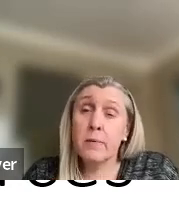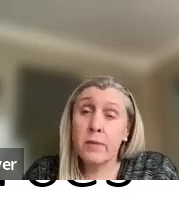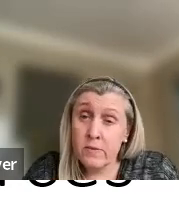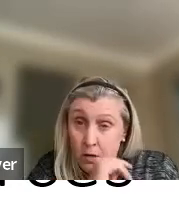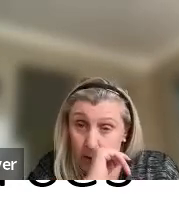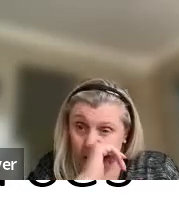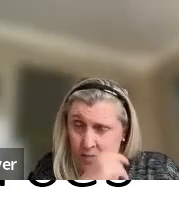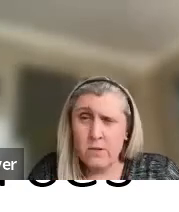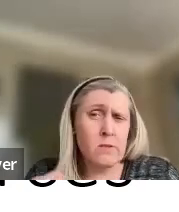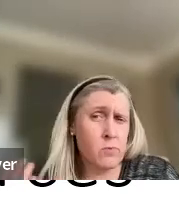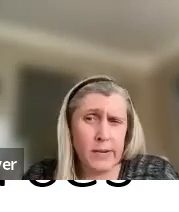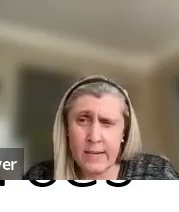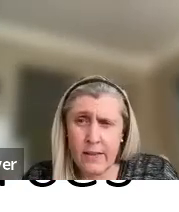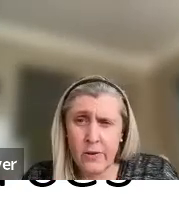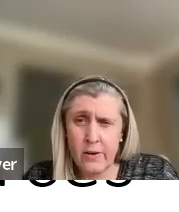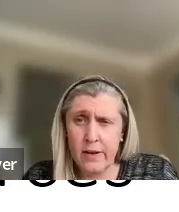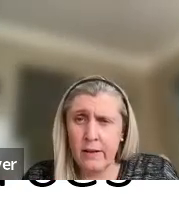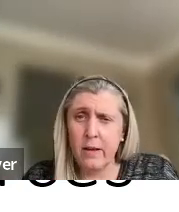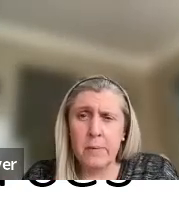I know in Indiana that there were not very many, if any consumers engaged and involved in on that task force. I know in Indiana there were not very many. If any, consumers engaged involved on that task force, and it was very unfortunate to hear that.